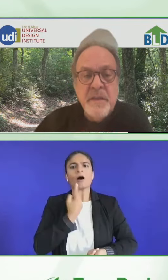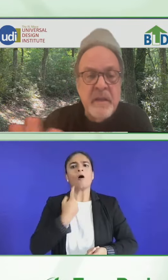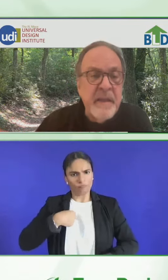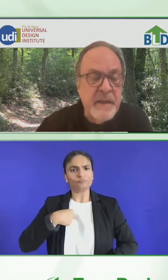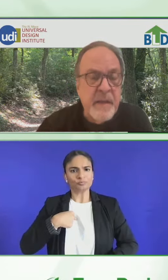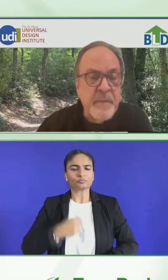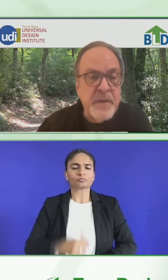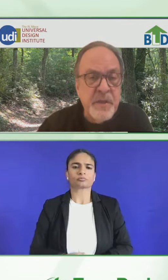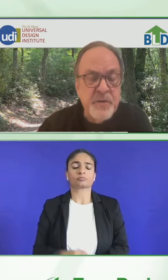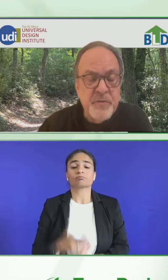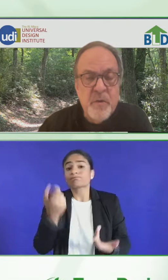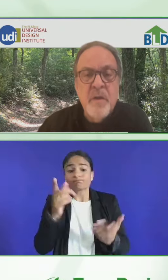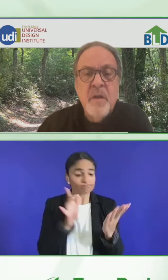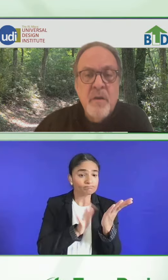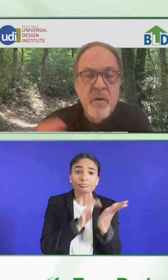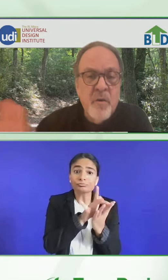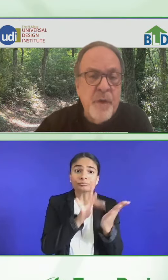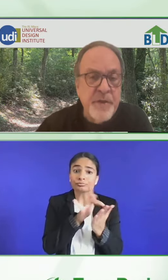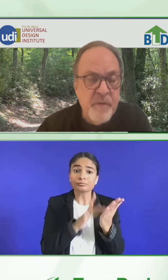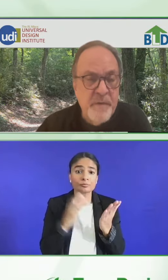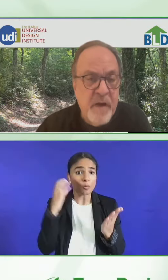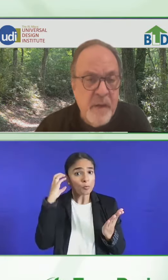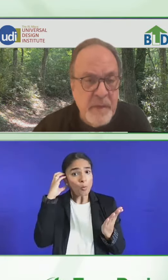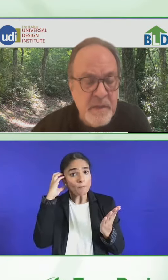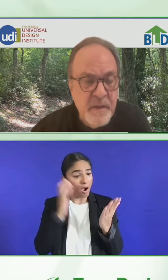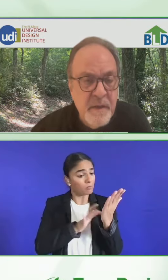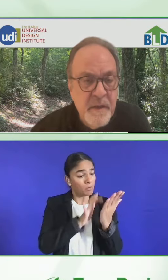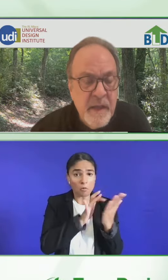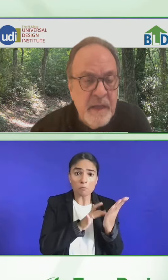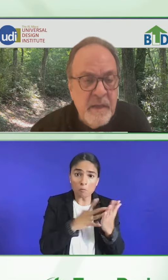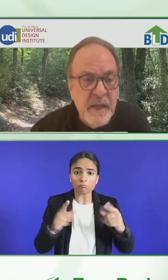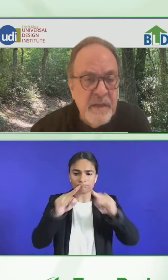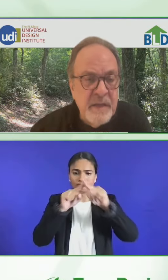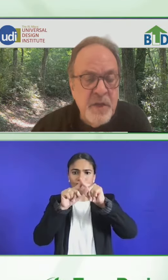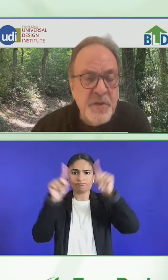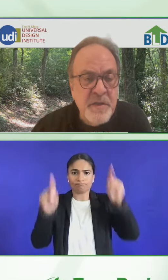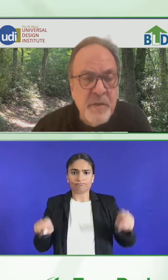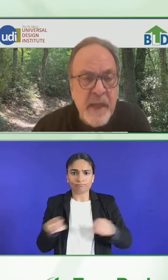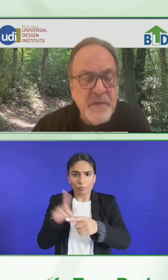These enable us to control a lot of our environments and the issues we have.